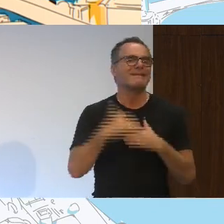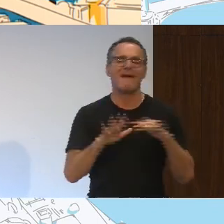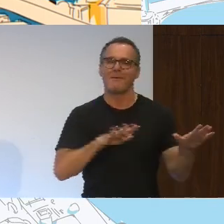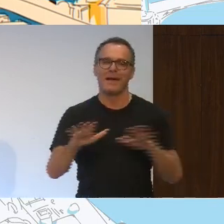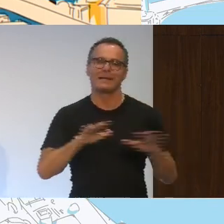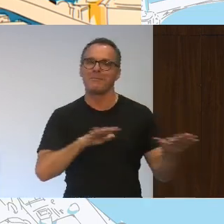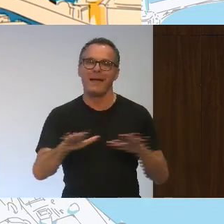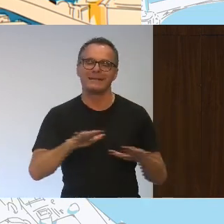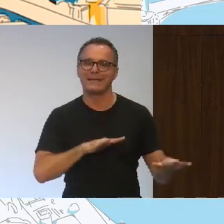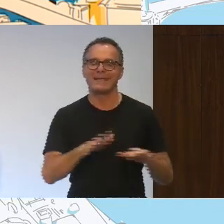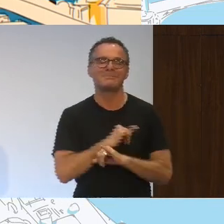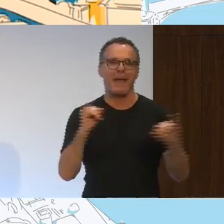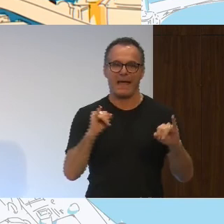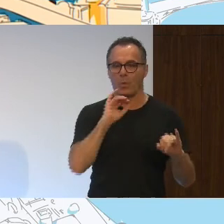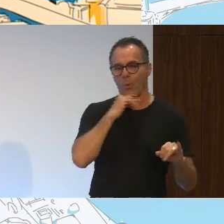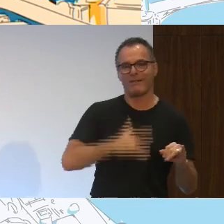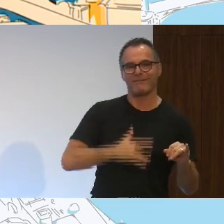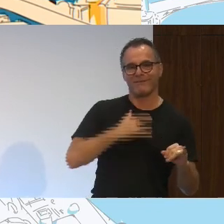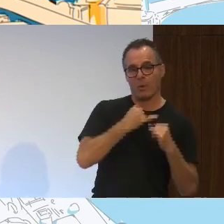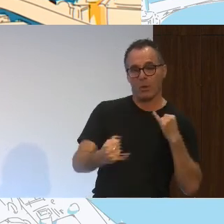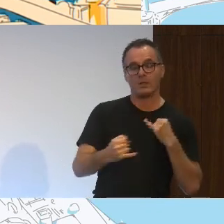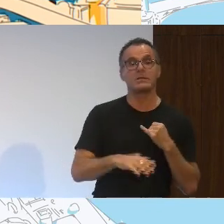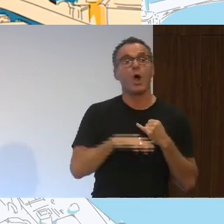That'll just make you feel worse. So Aura is a it's